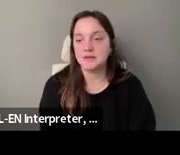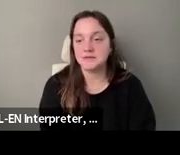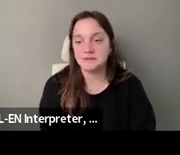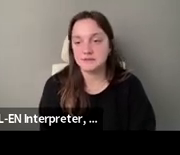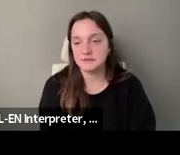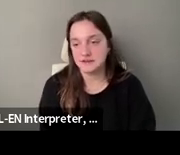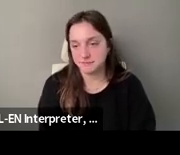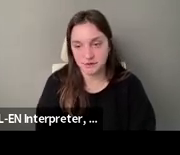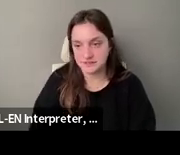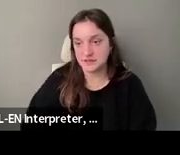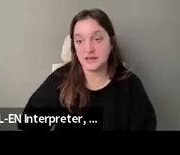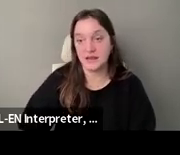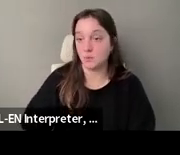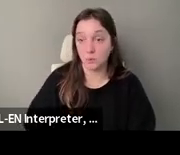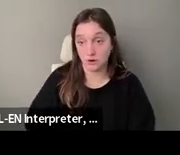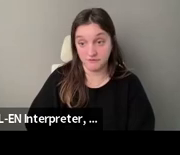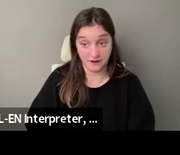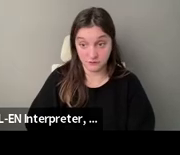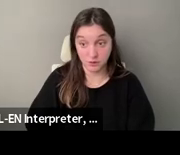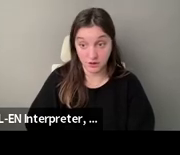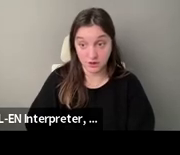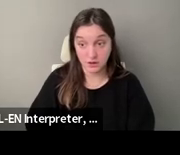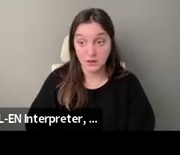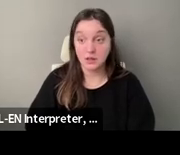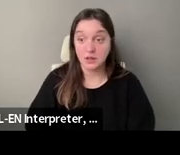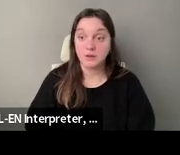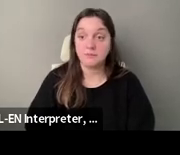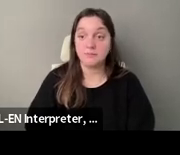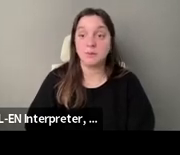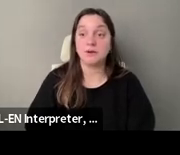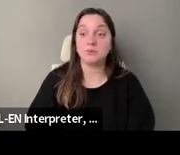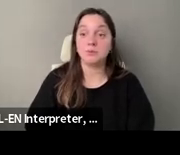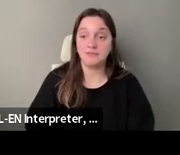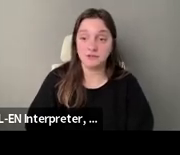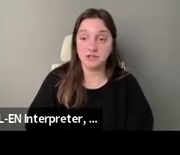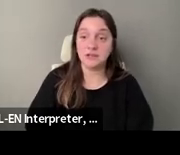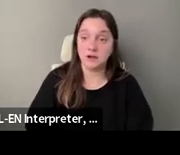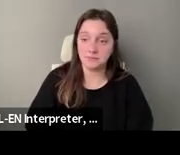deaf person can't find work. But when a refugee comes to the U.S.